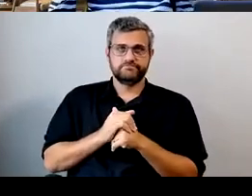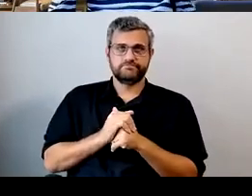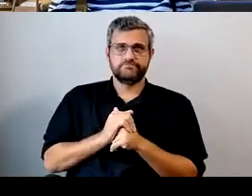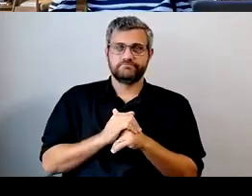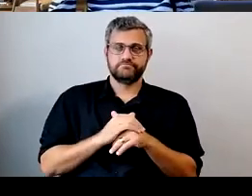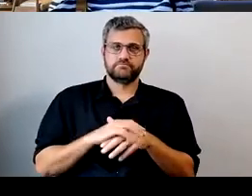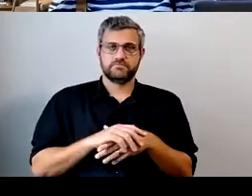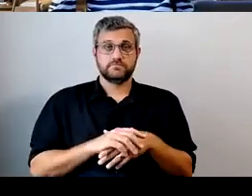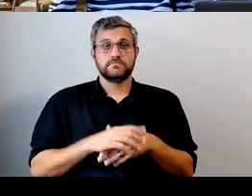Thank you.